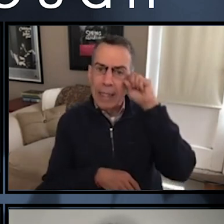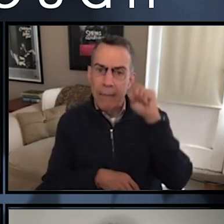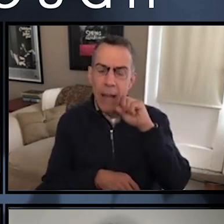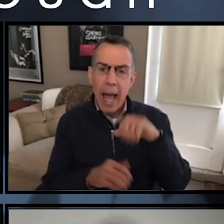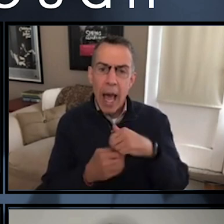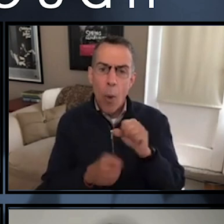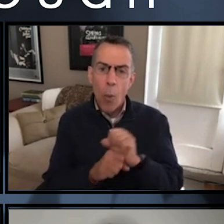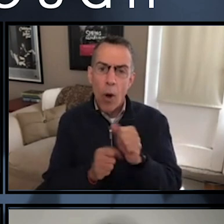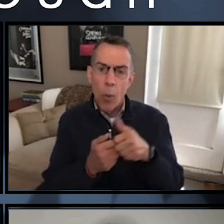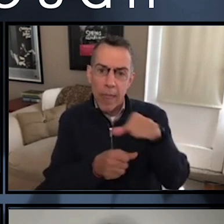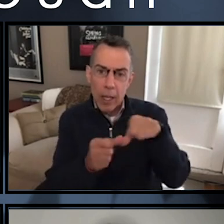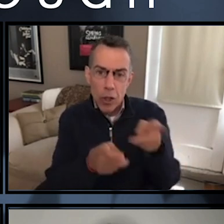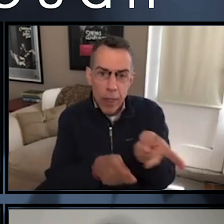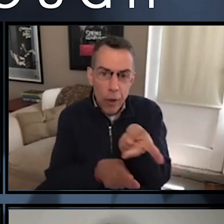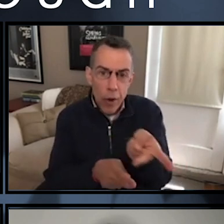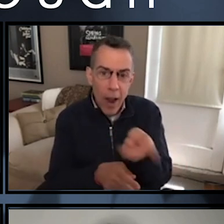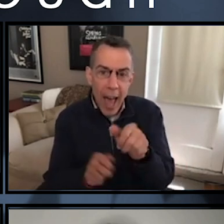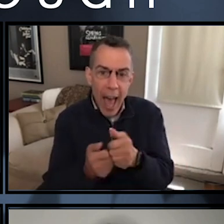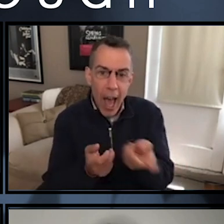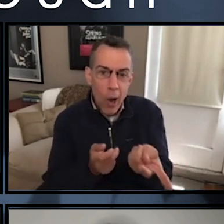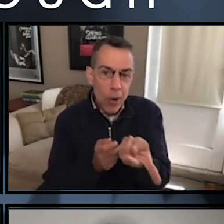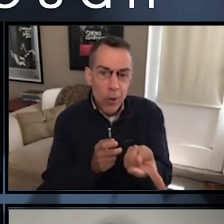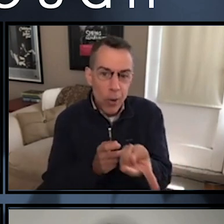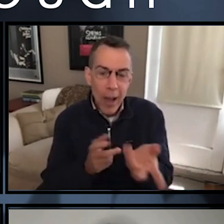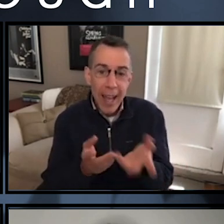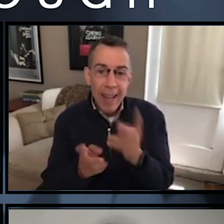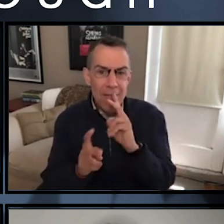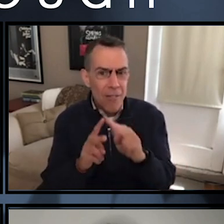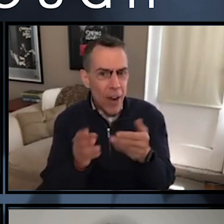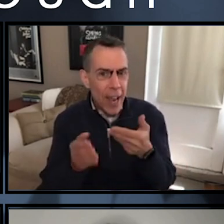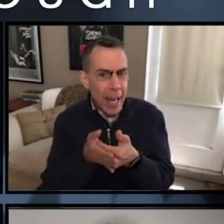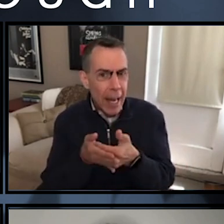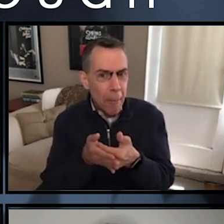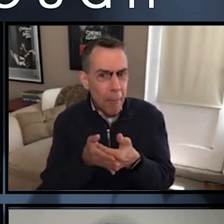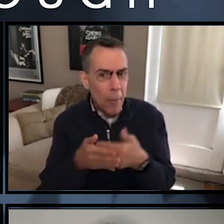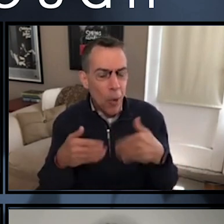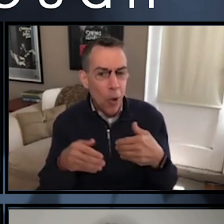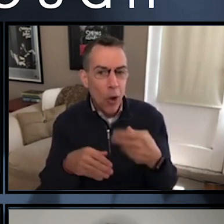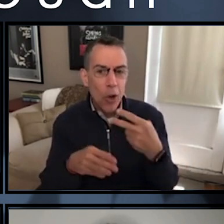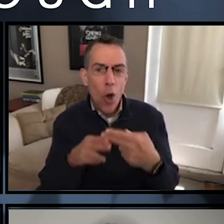with each other? How did you, it's a very intimate, it's a two hander. And so